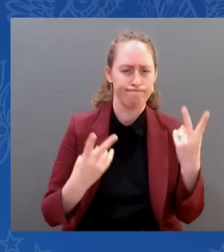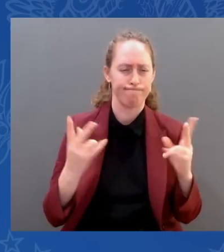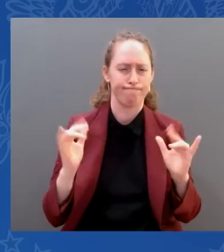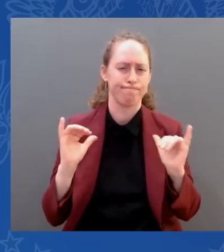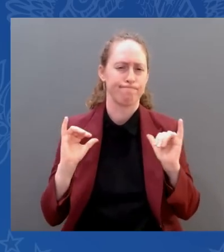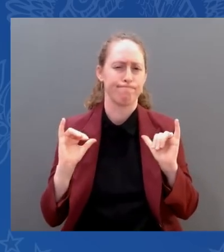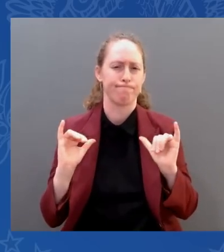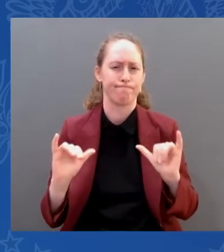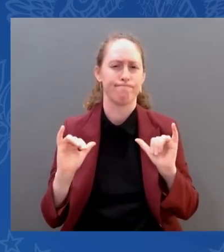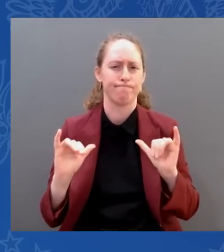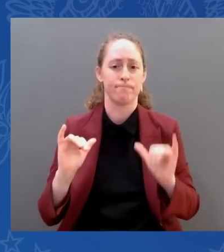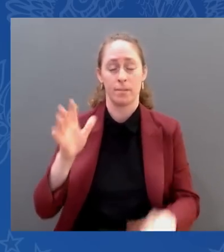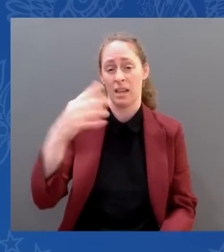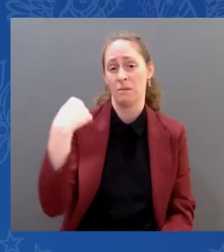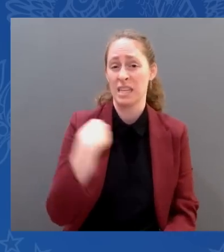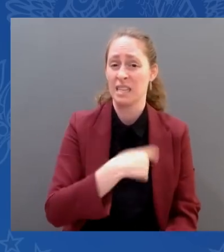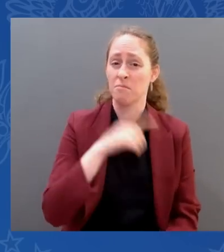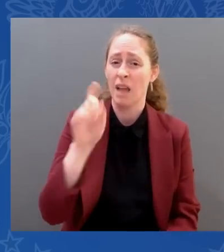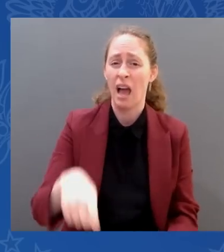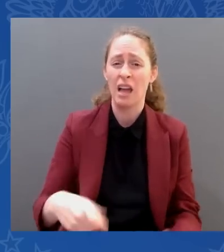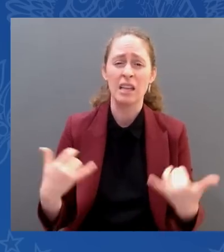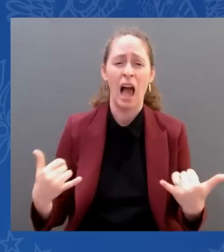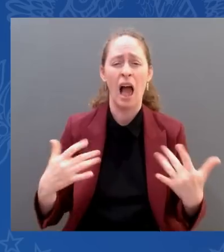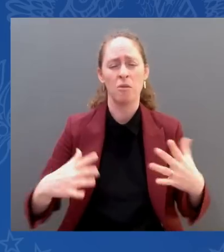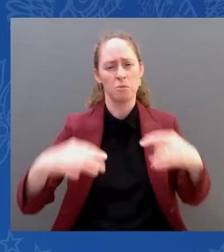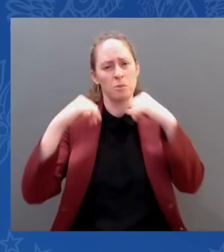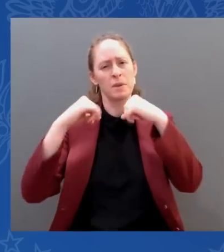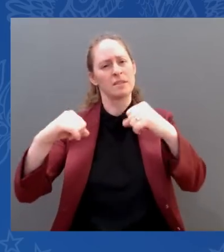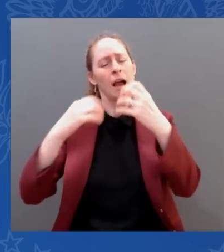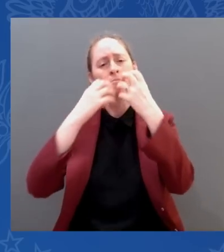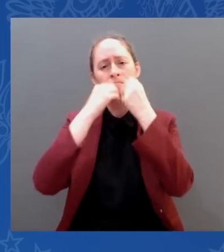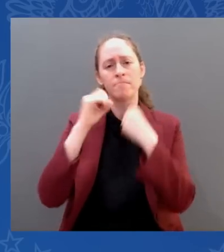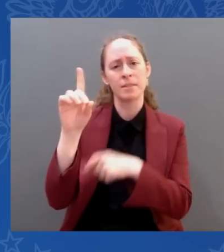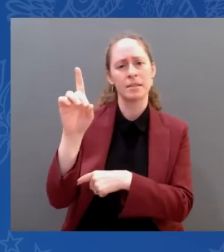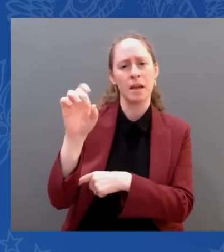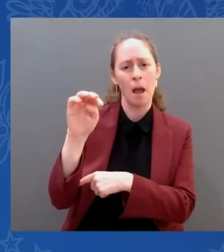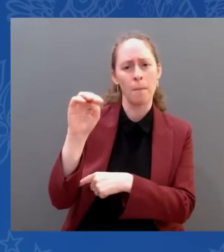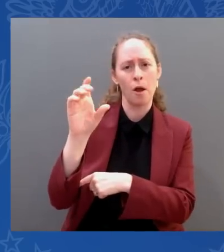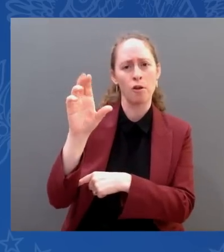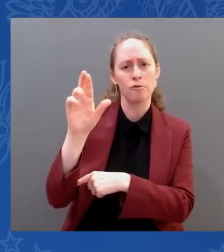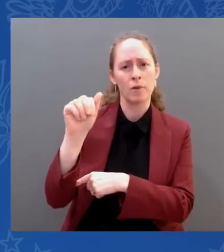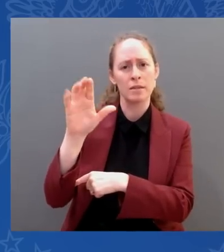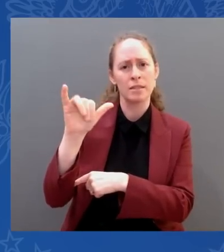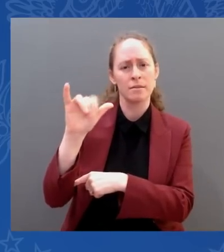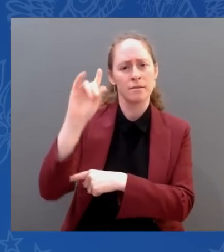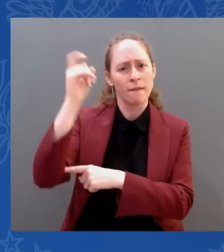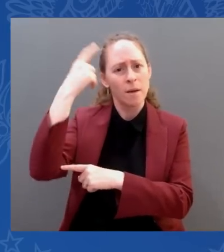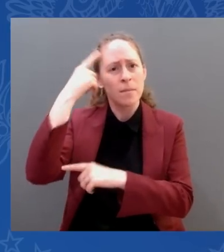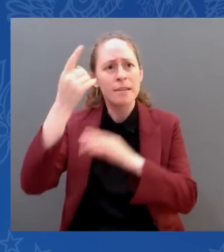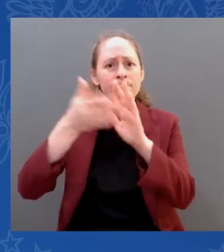We were all raised in school that democracy -- every generation has to protect it. I have to admit to you, I never thought that it was